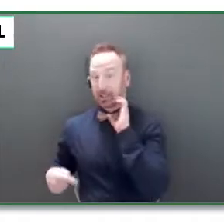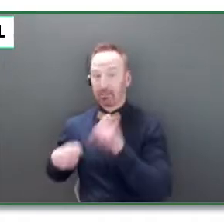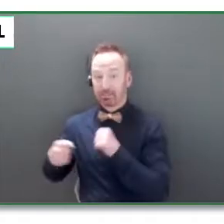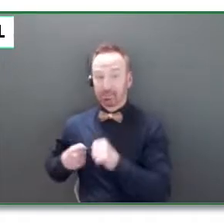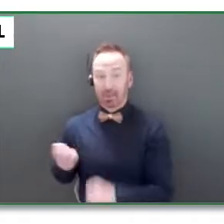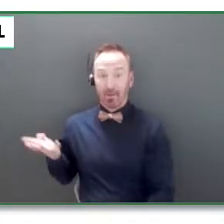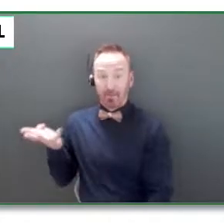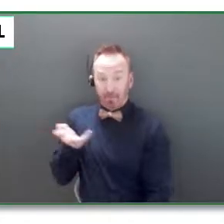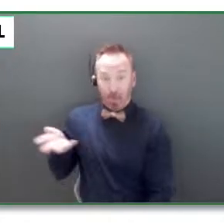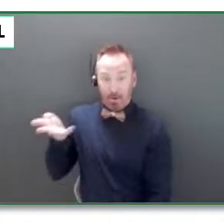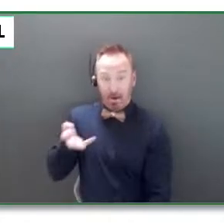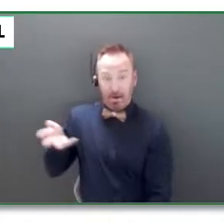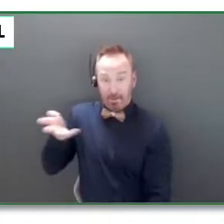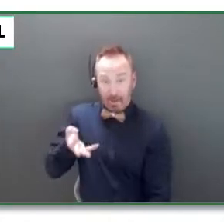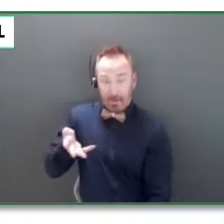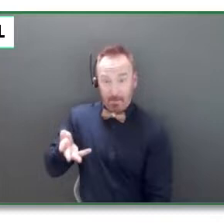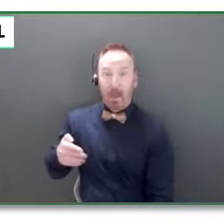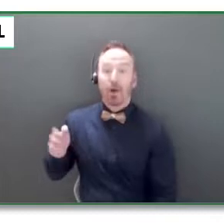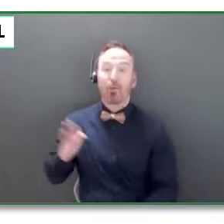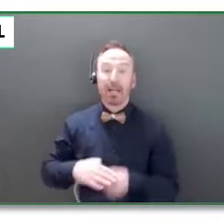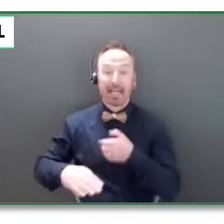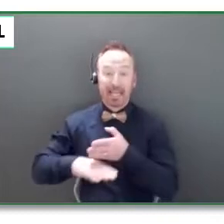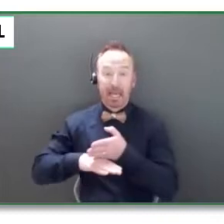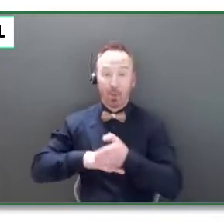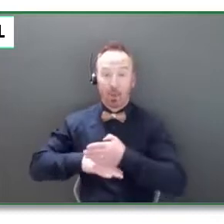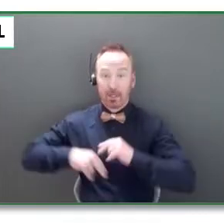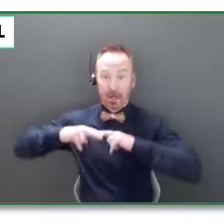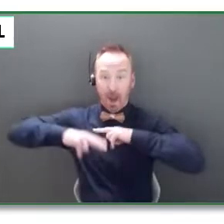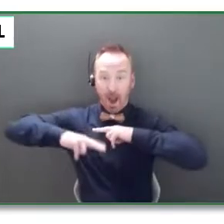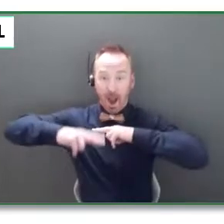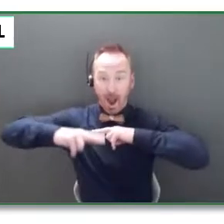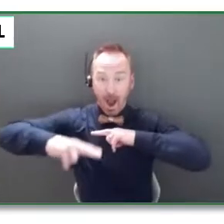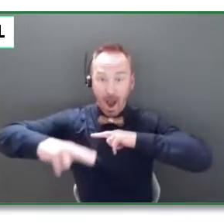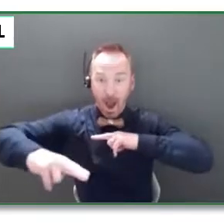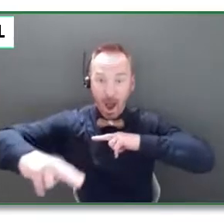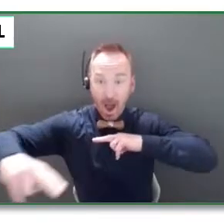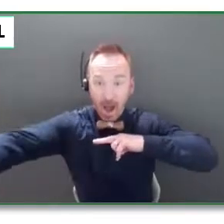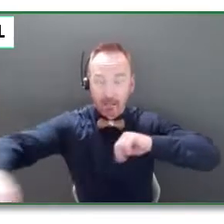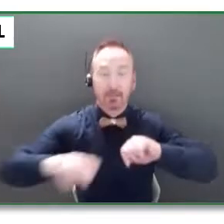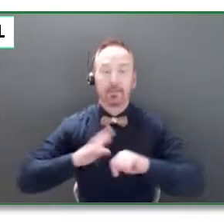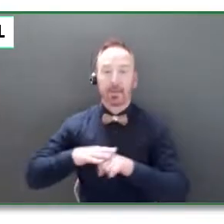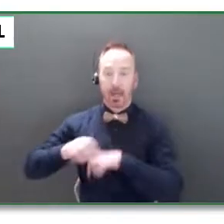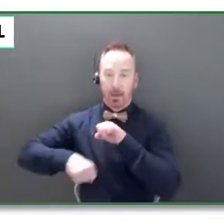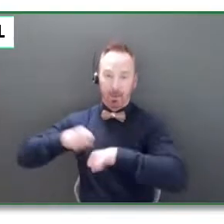which is the section of trail highlighted on the map to the left.